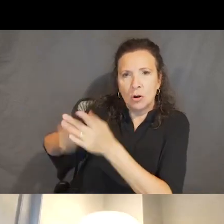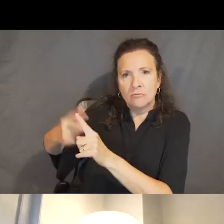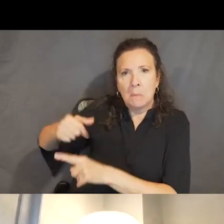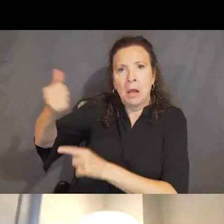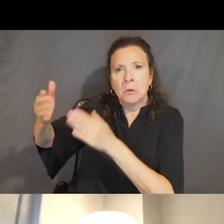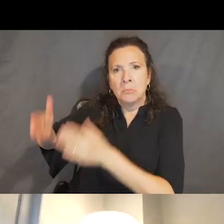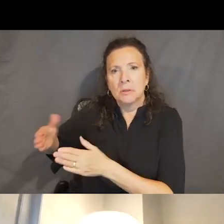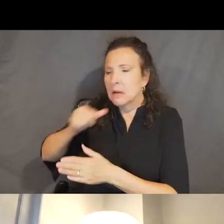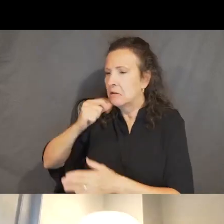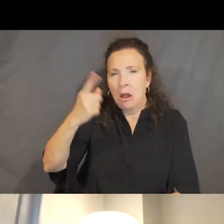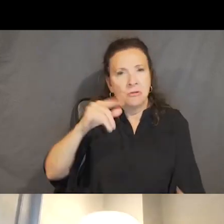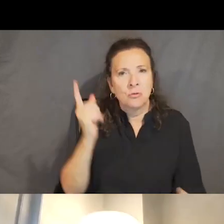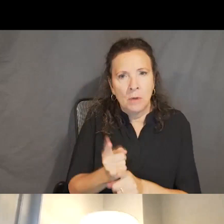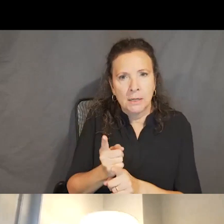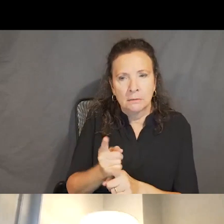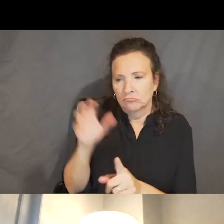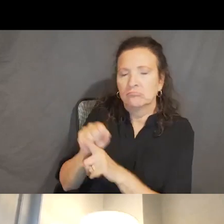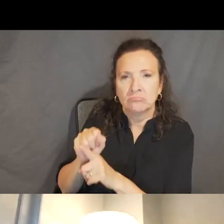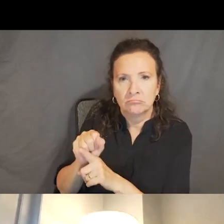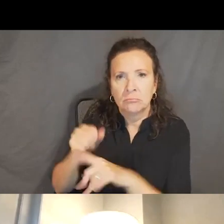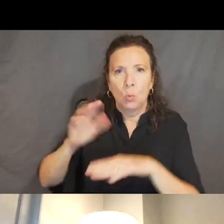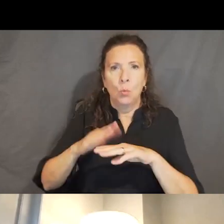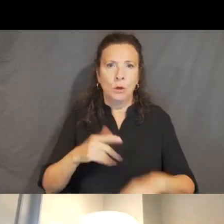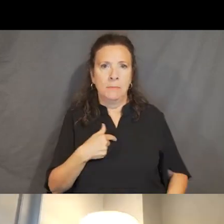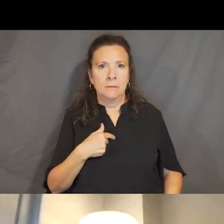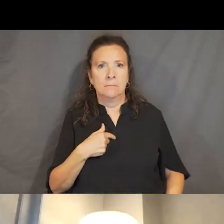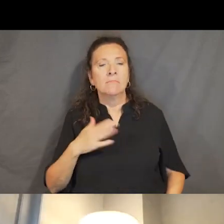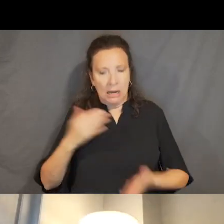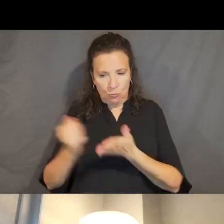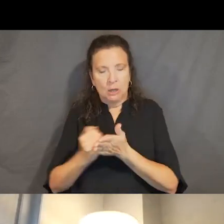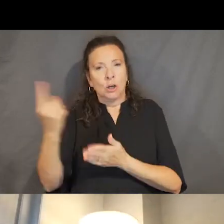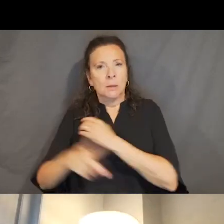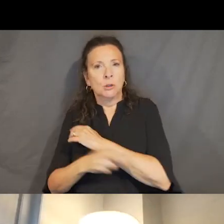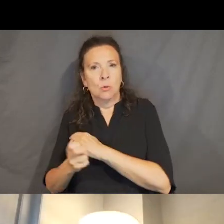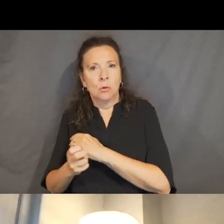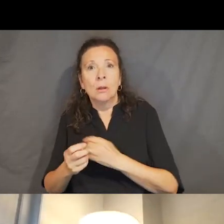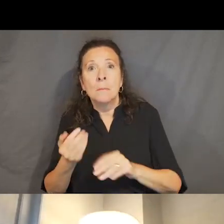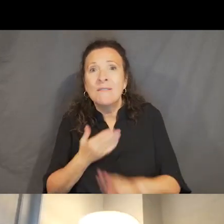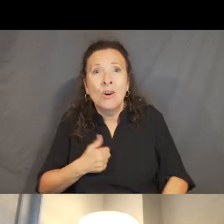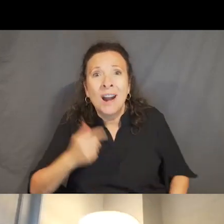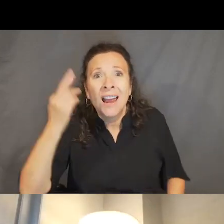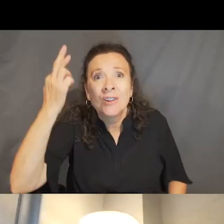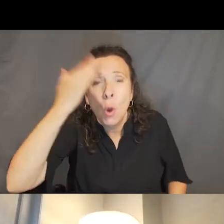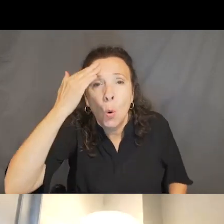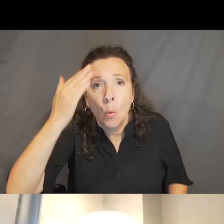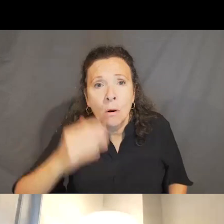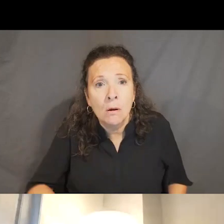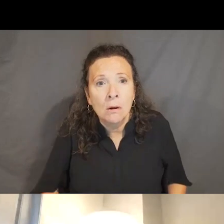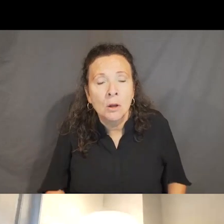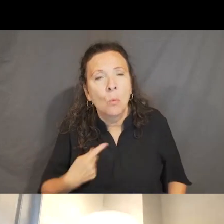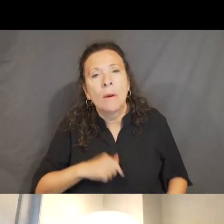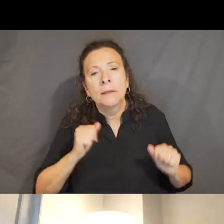didn't make sense," and alerting me. We could go on. Smart speakers, where we are talking to